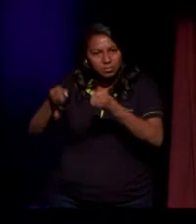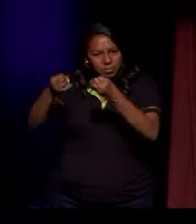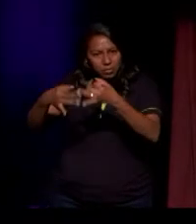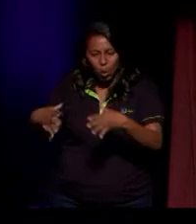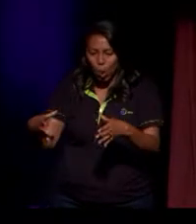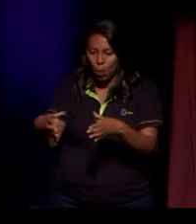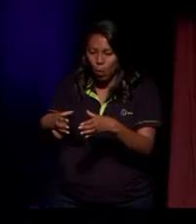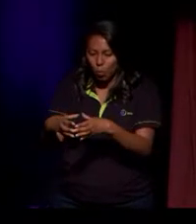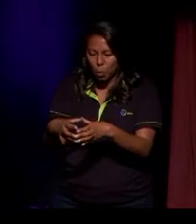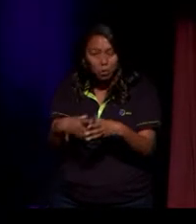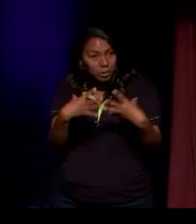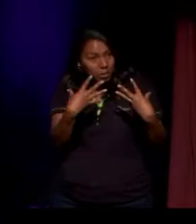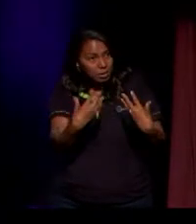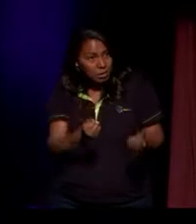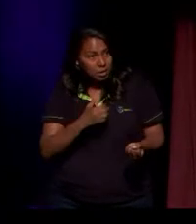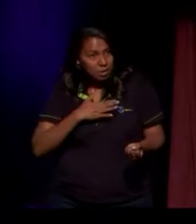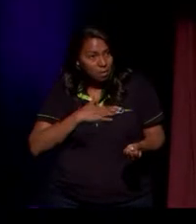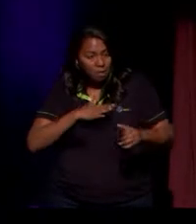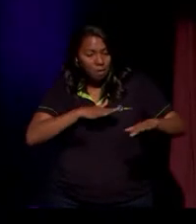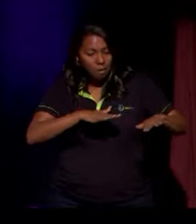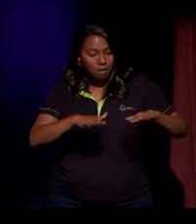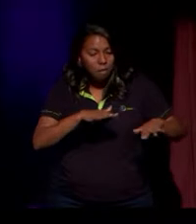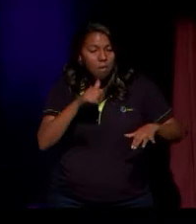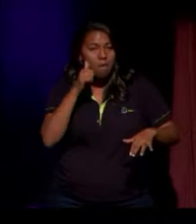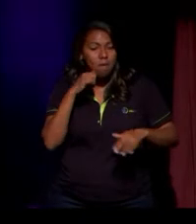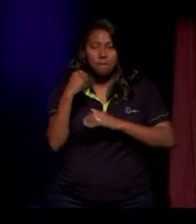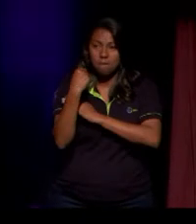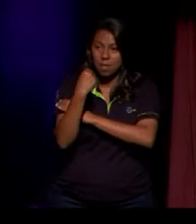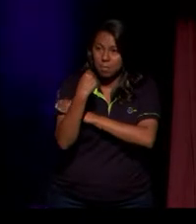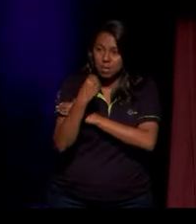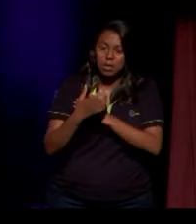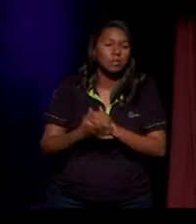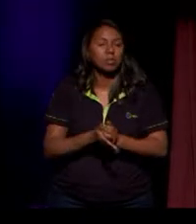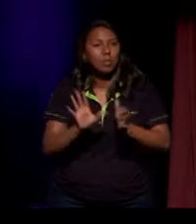then this group, is a collective, in reality,